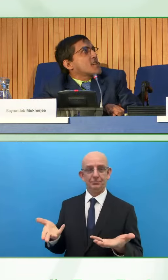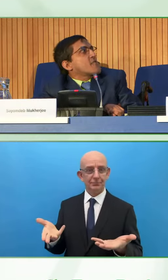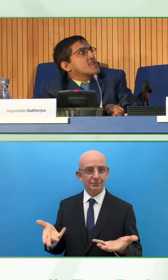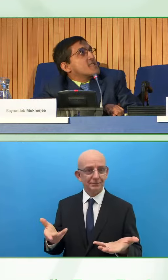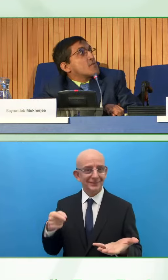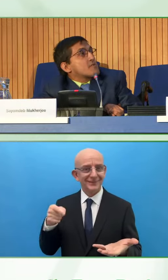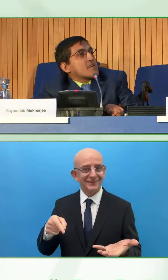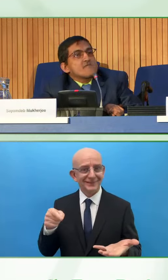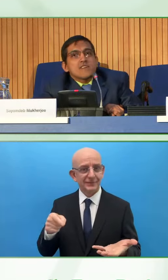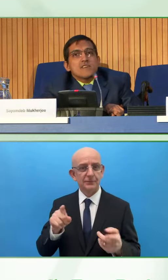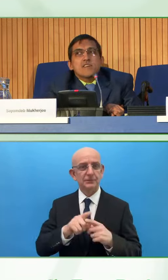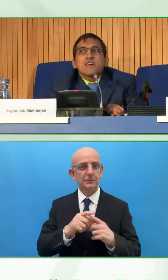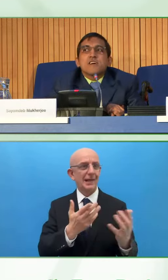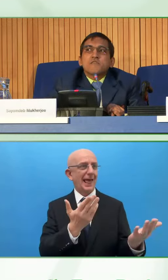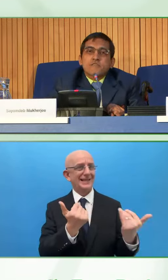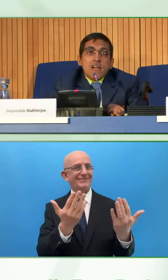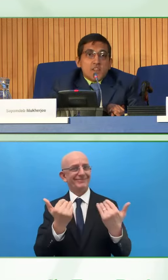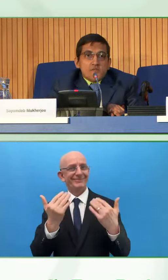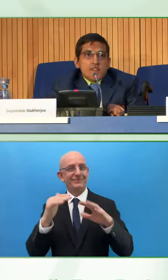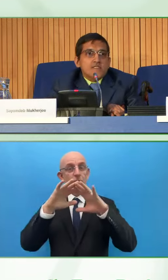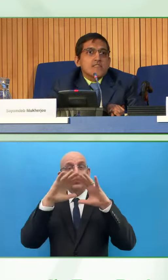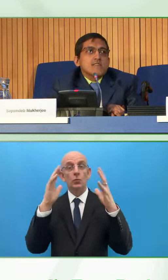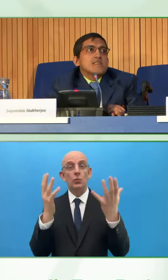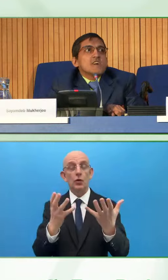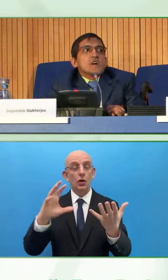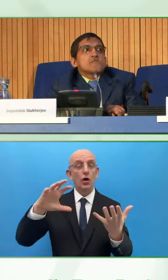awards in their own countries.